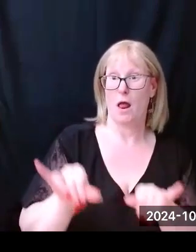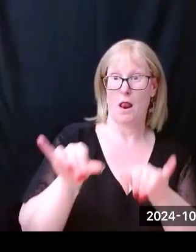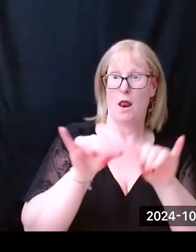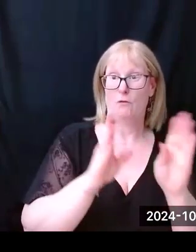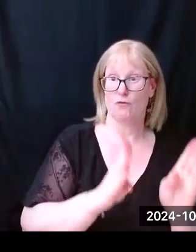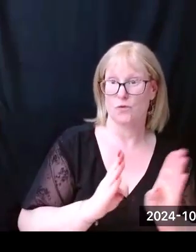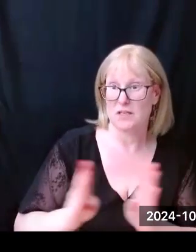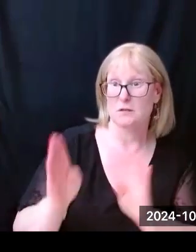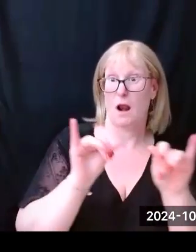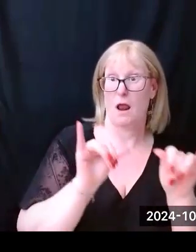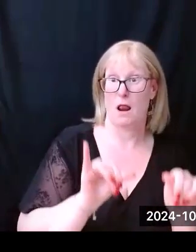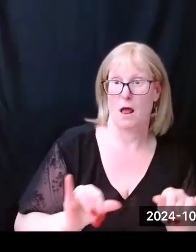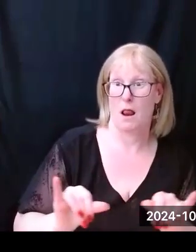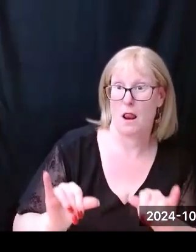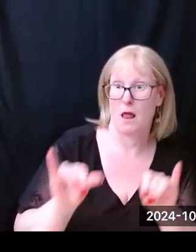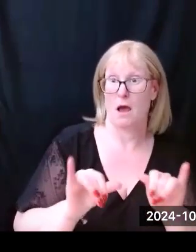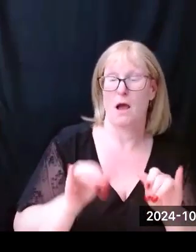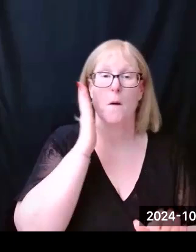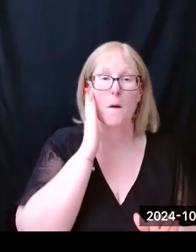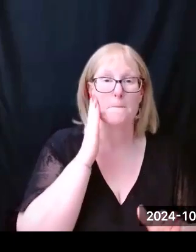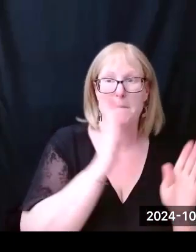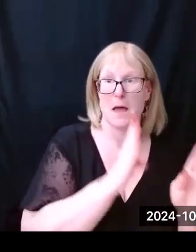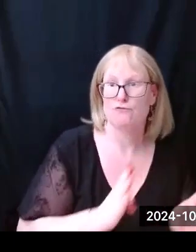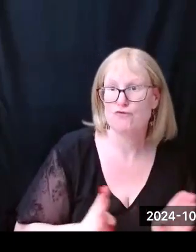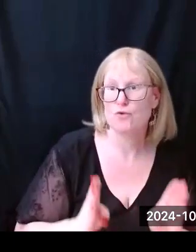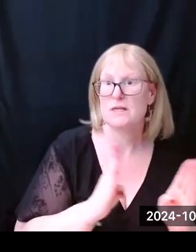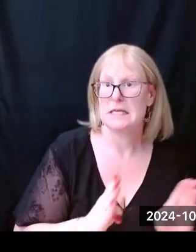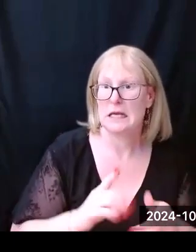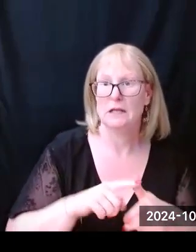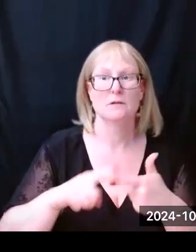home after school routines, those are really important and helpful.